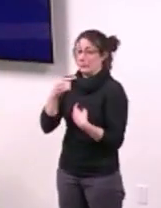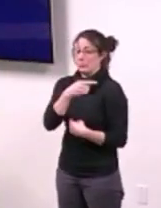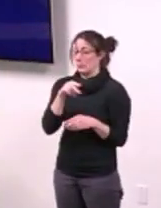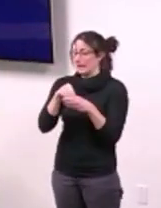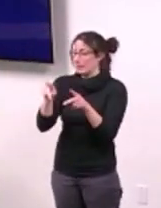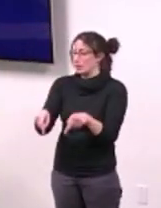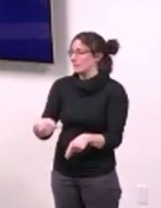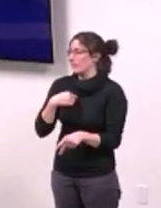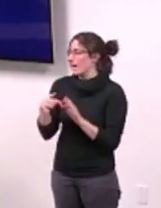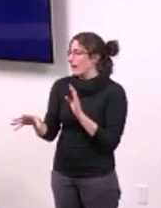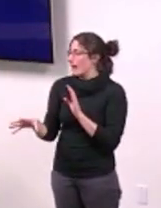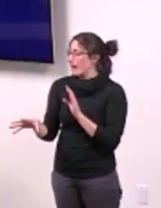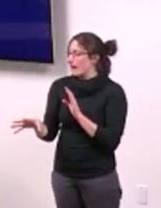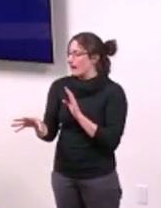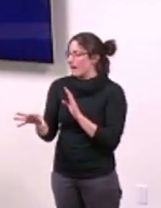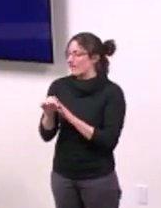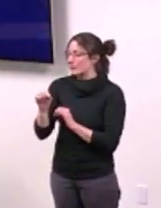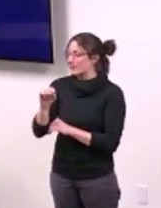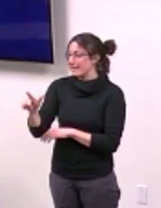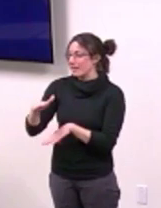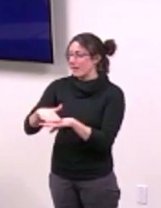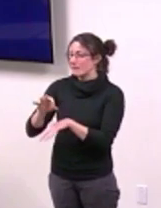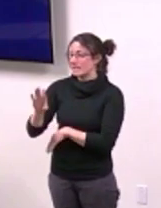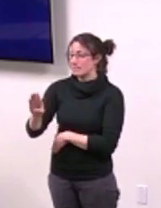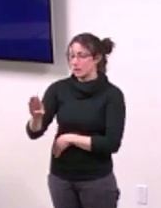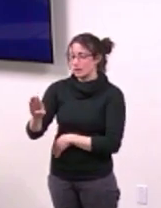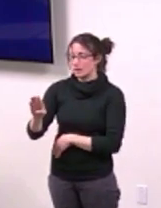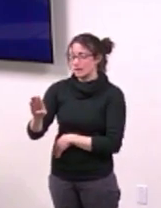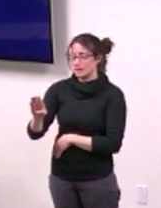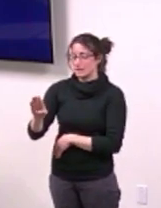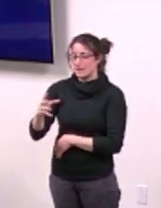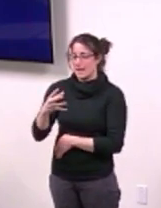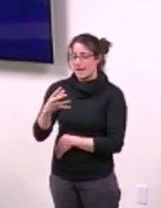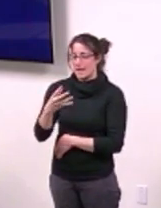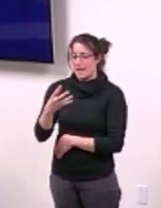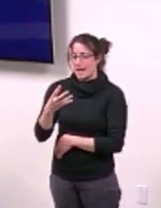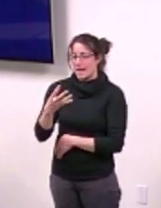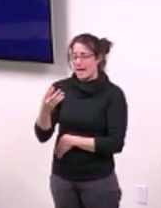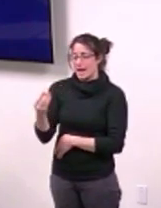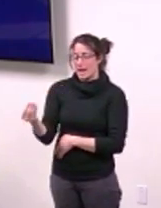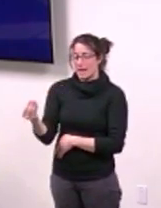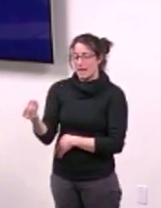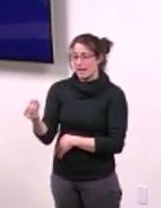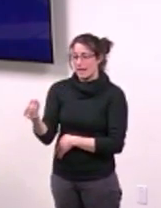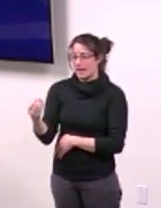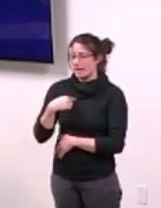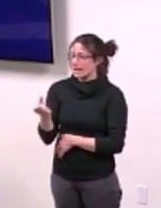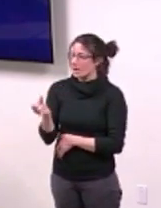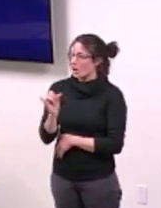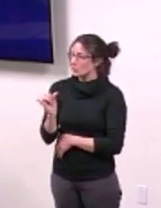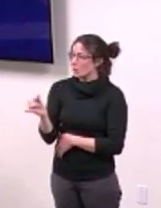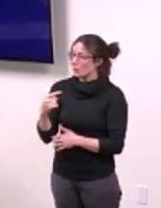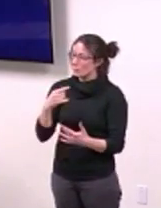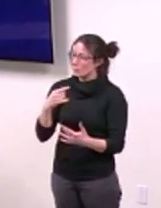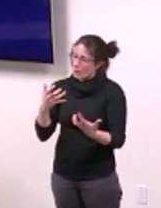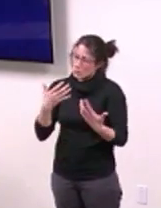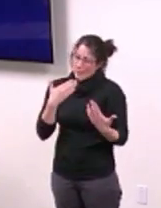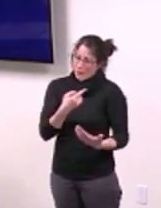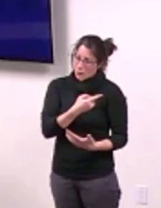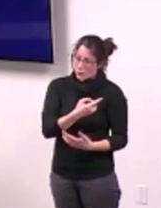I found T.L. on Facebook. And I, and I also want to thank you, first of all,